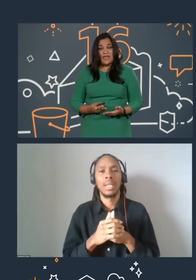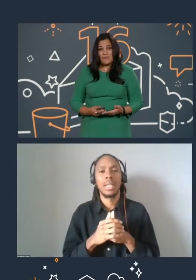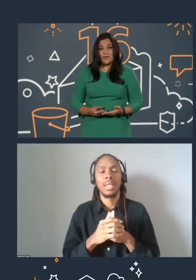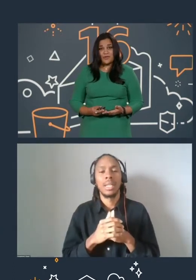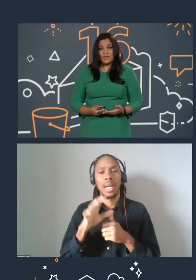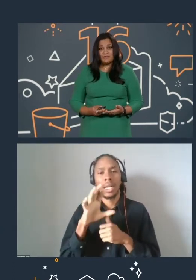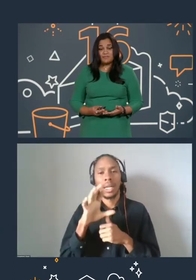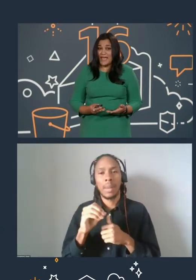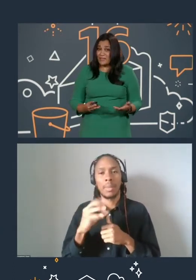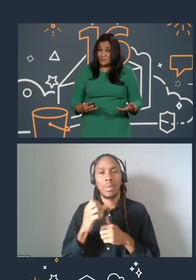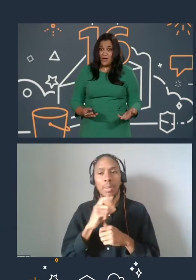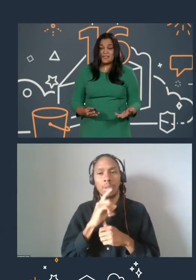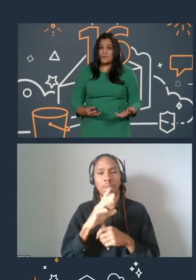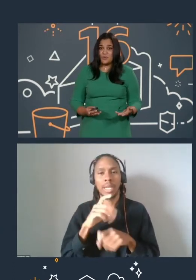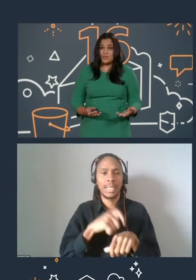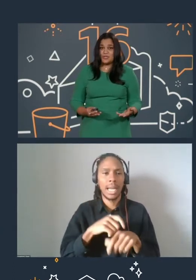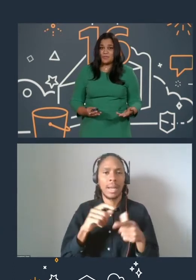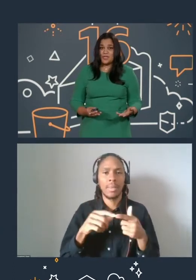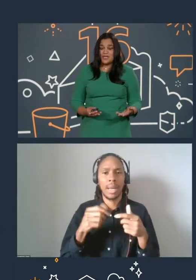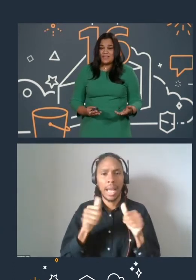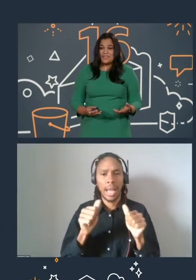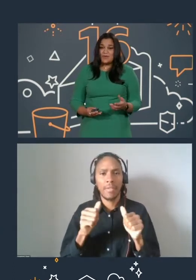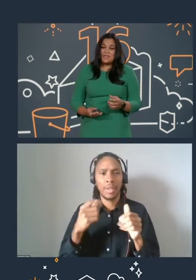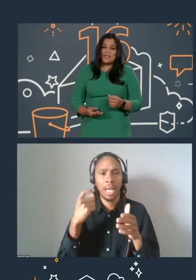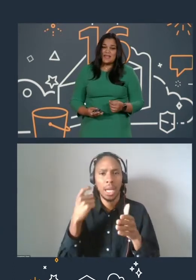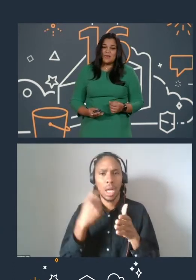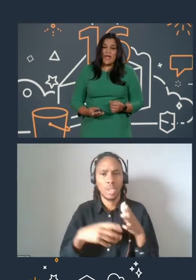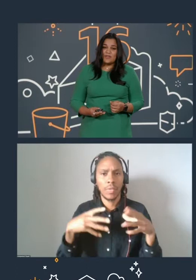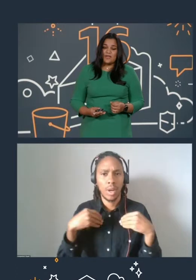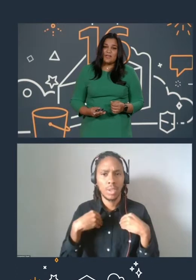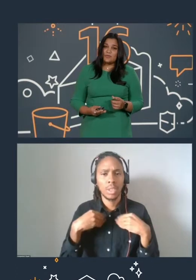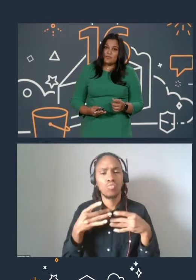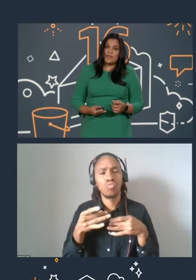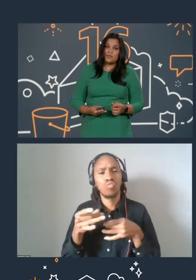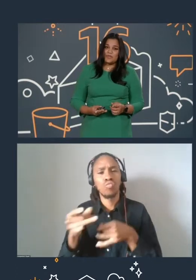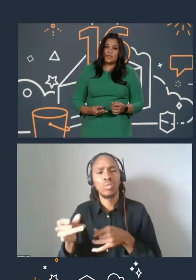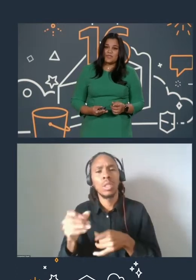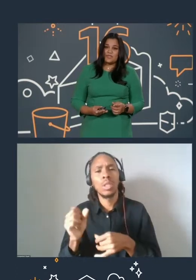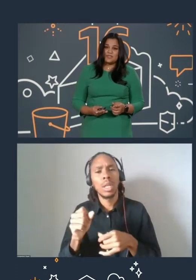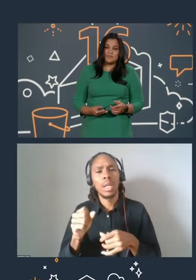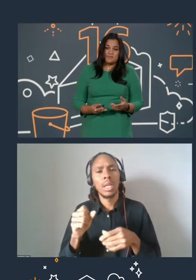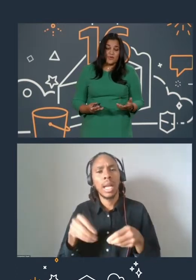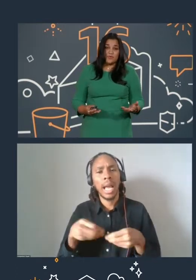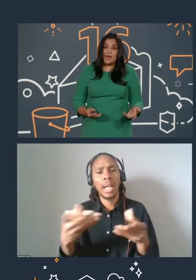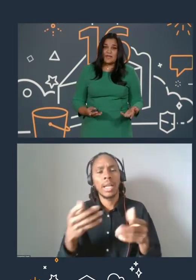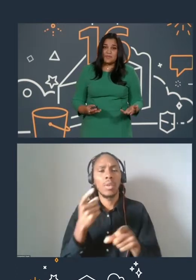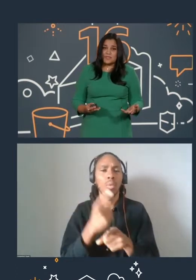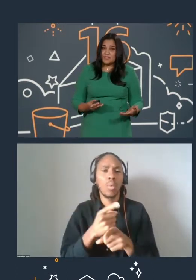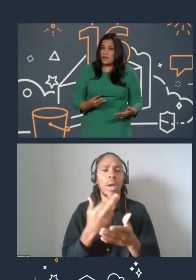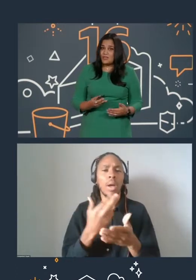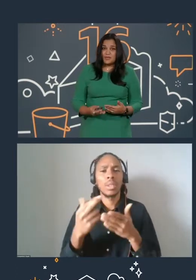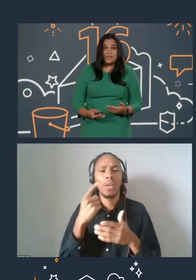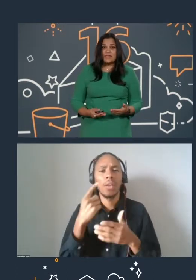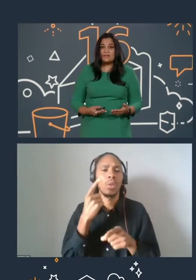effort, and cost of ownership, so that they can allocate the right resources for the right business continuity,